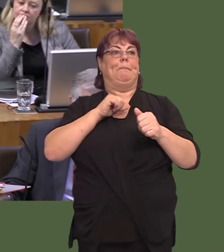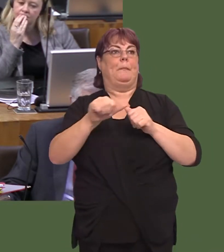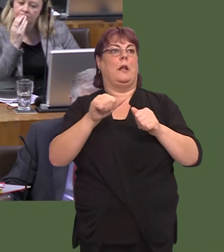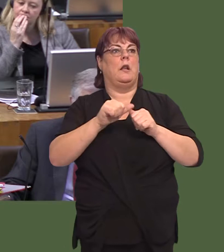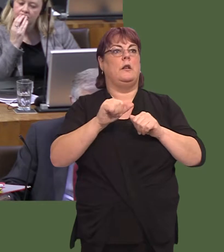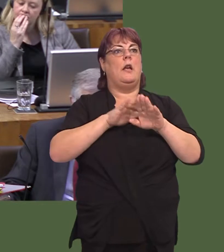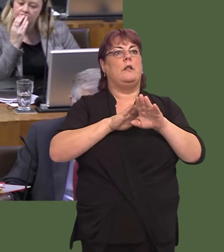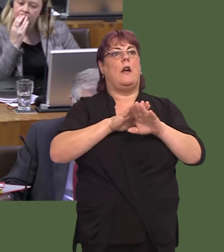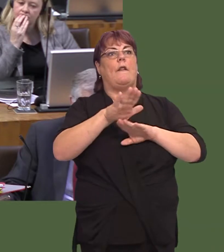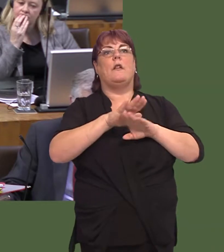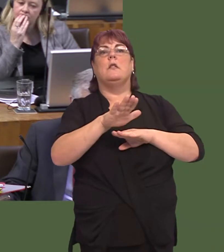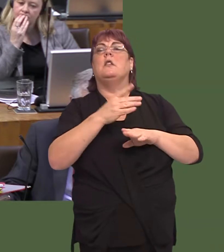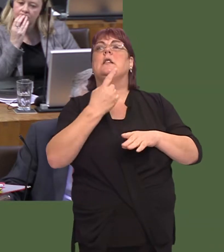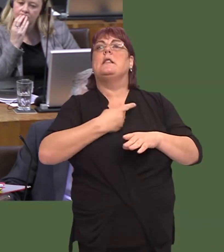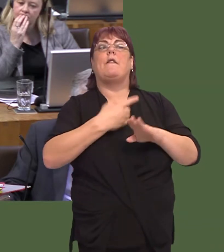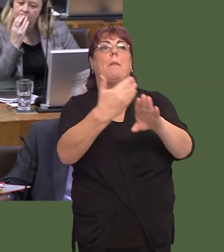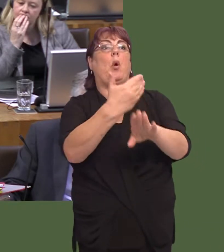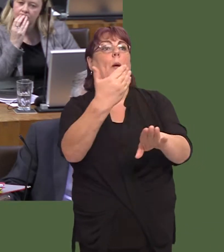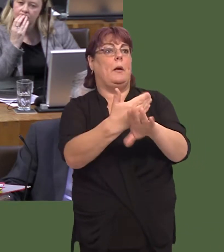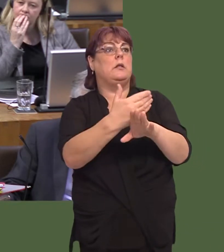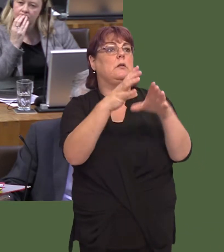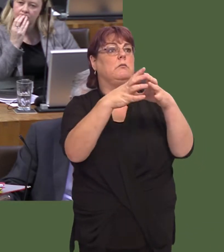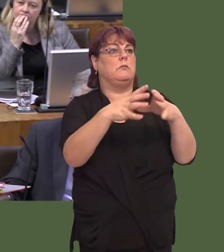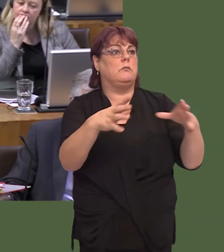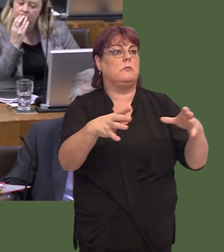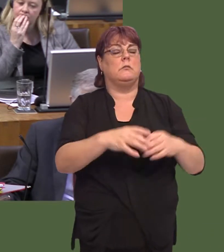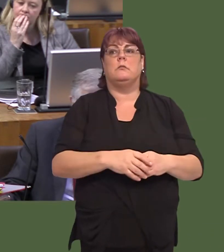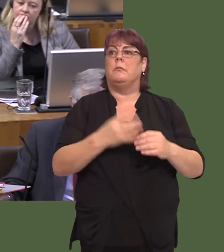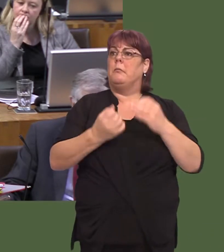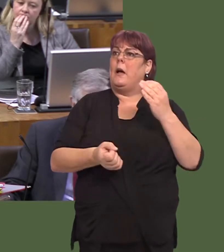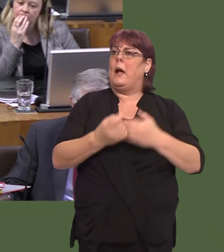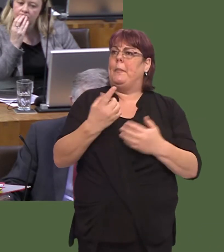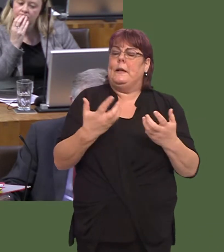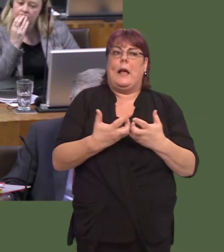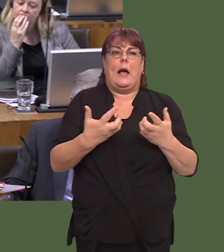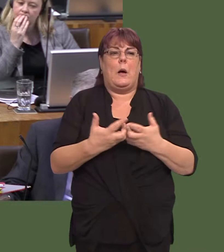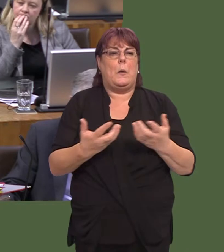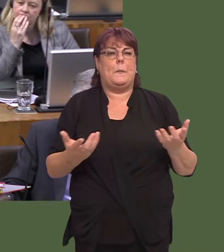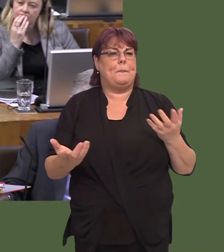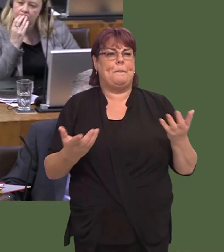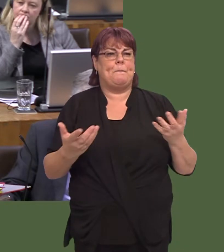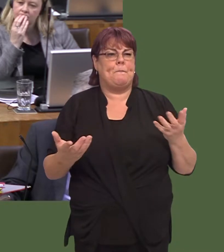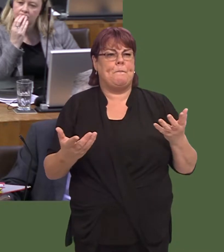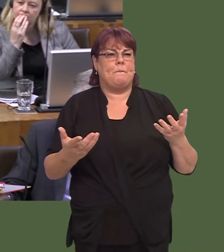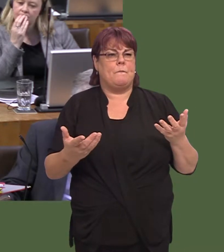I understand that. But, I donít think that we can do that by avoiding giving any support to businesses